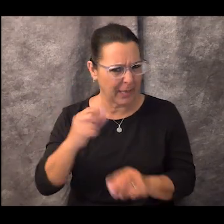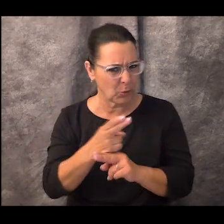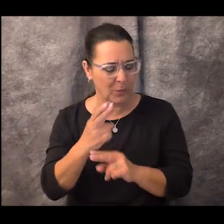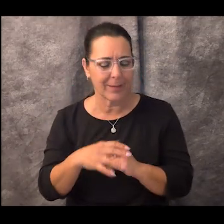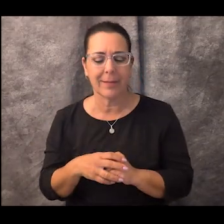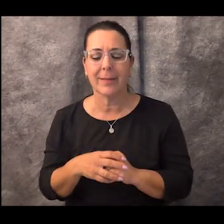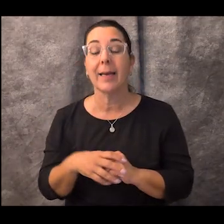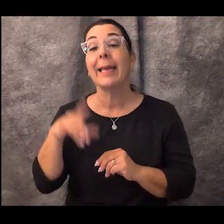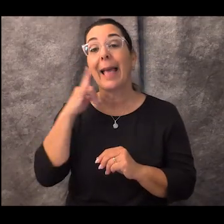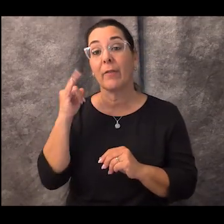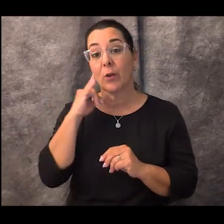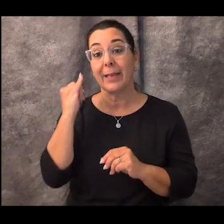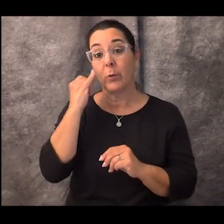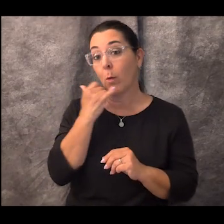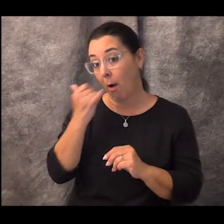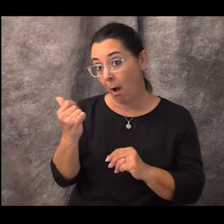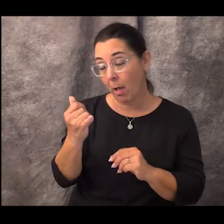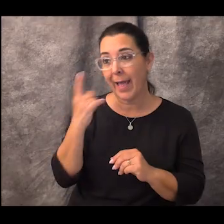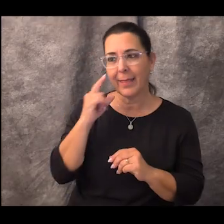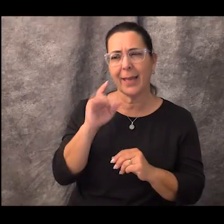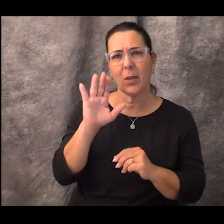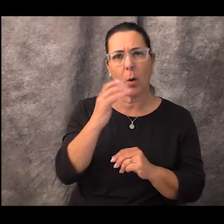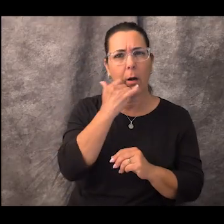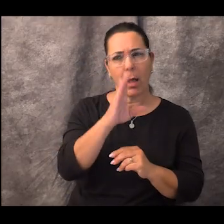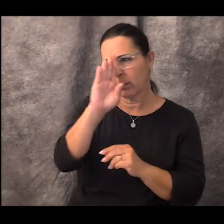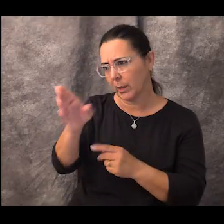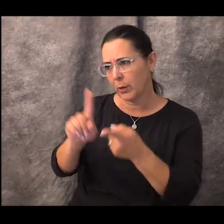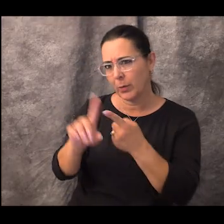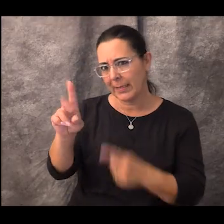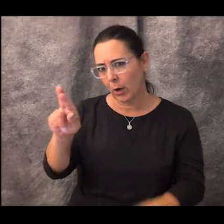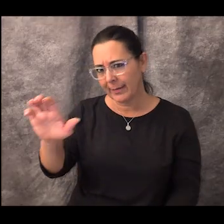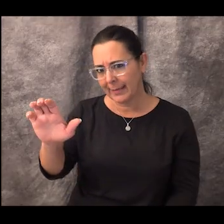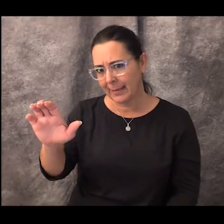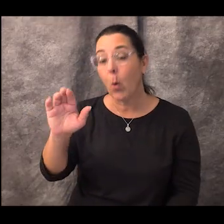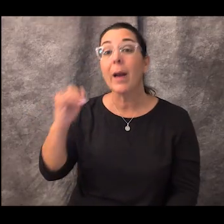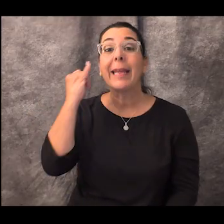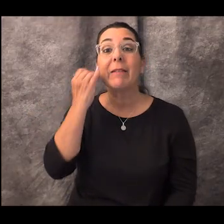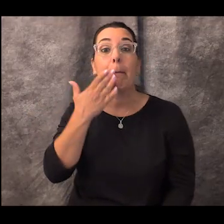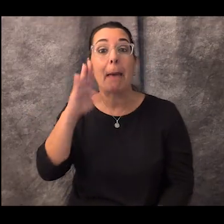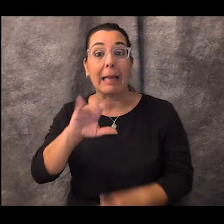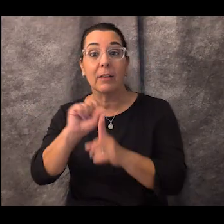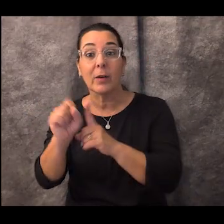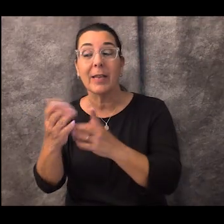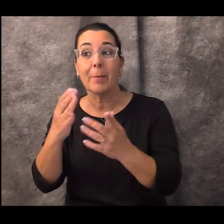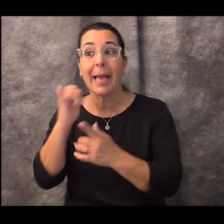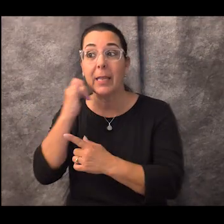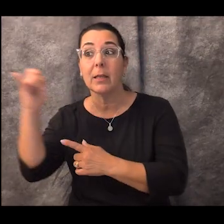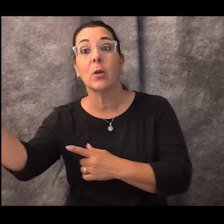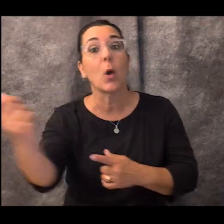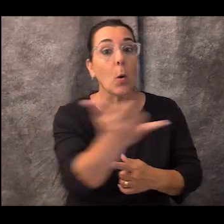it's going to go to Disability Rights California. If it's really, really bad. It might actually literally end up with me. You don't want to end up on the phone with me.